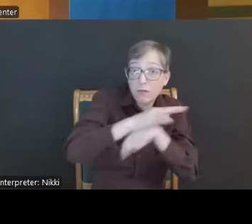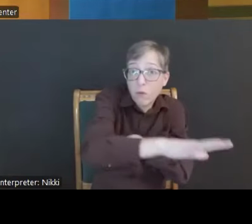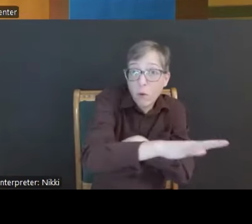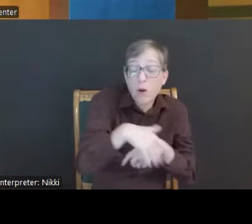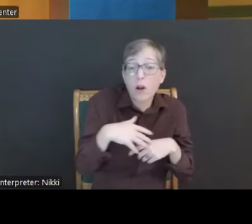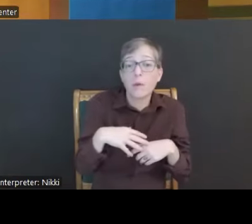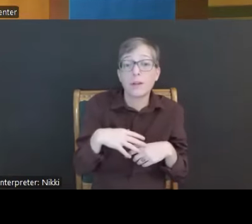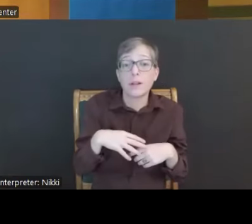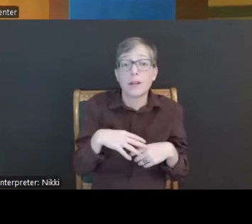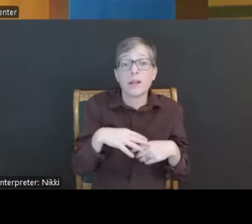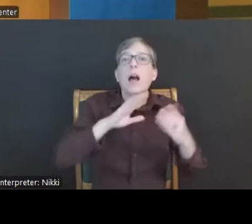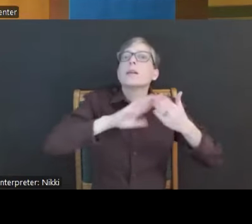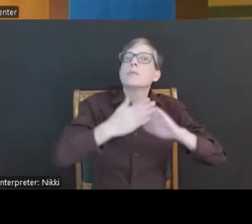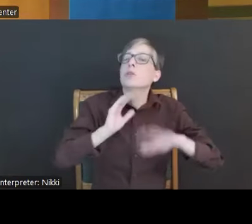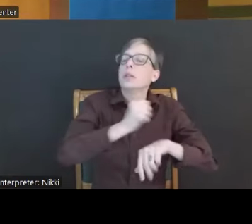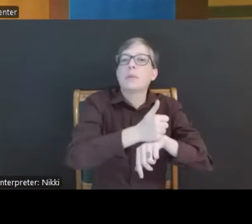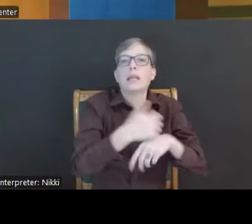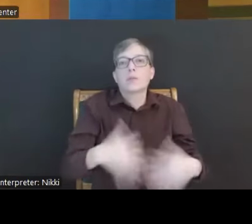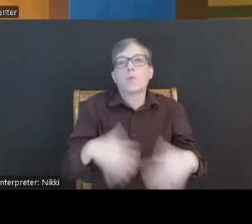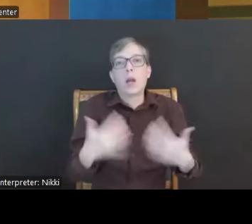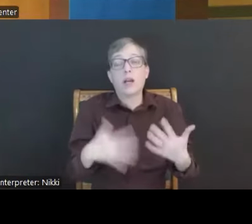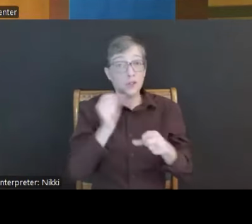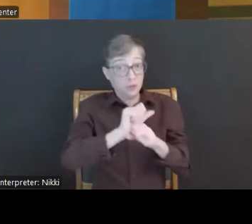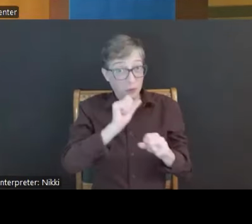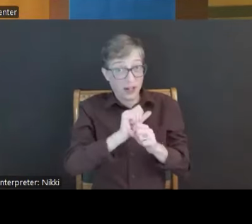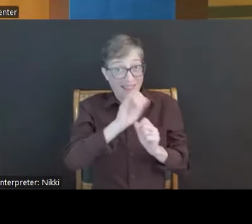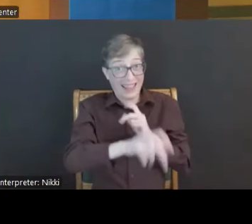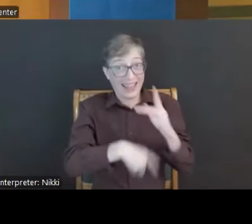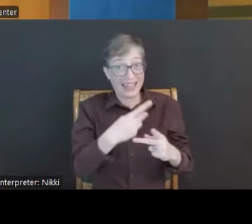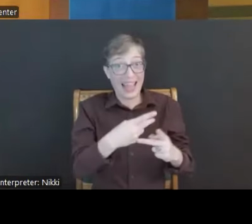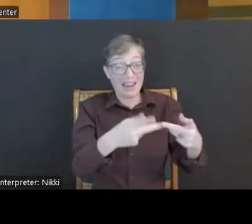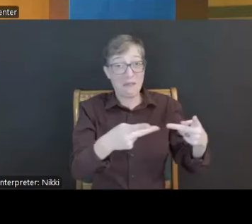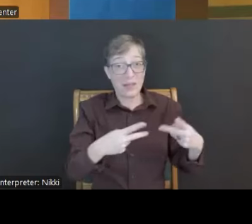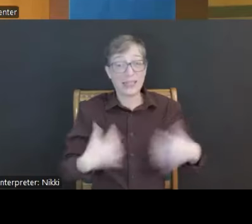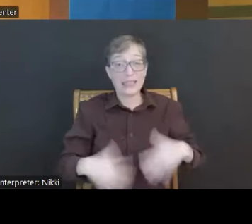at a clinic that embodies these principles and values um and you look at Community engagement